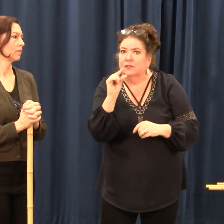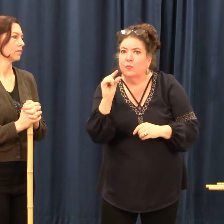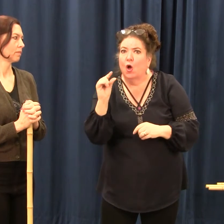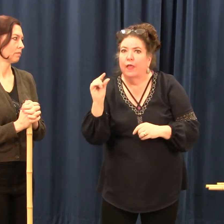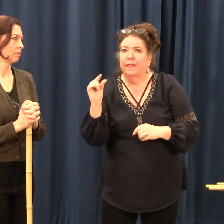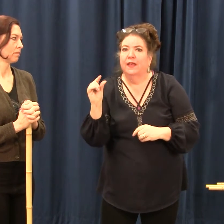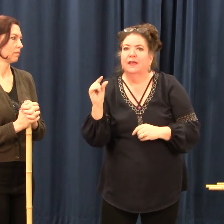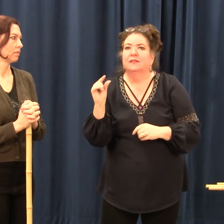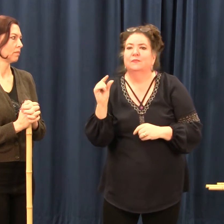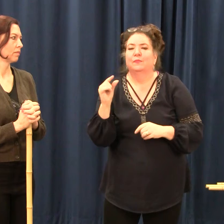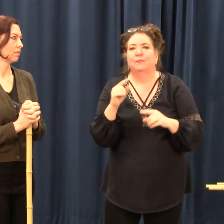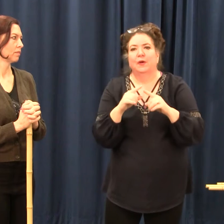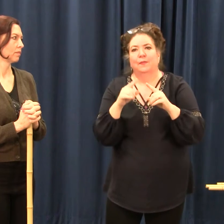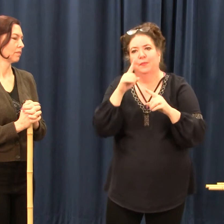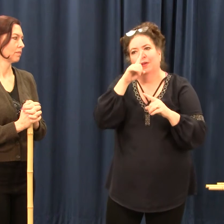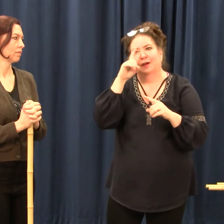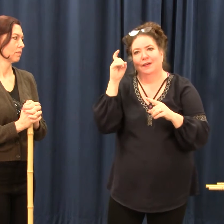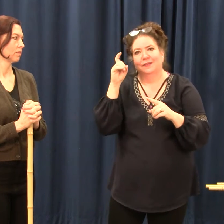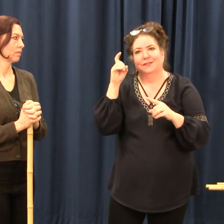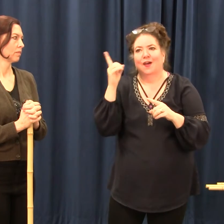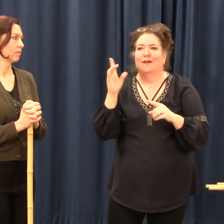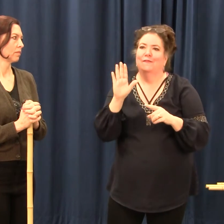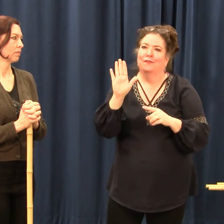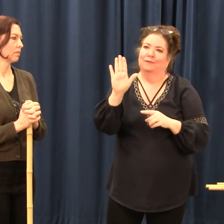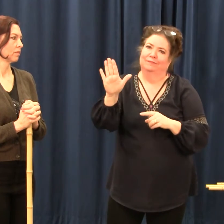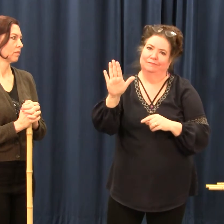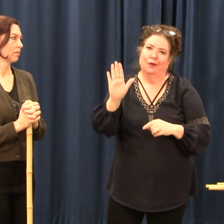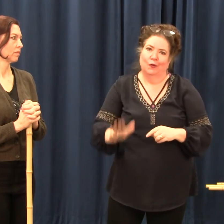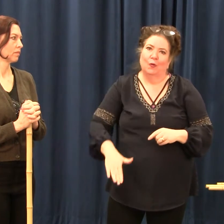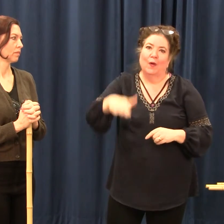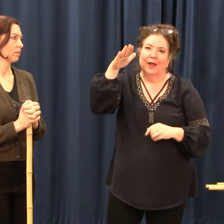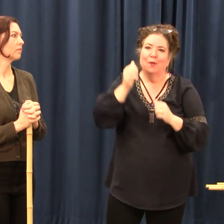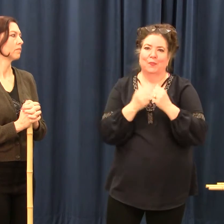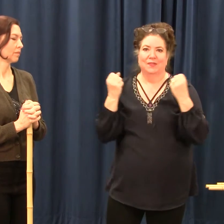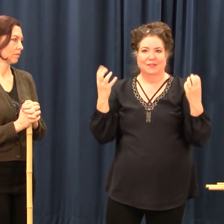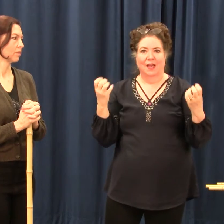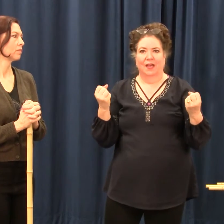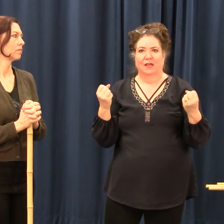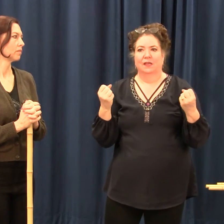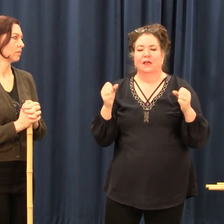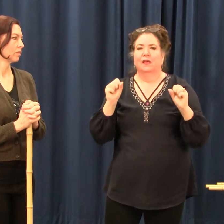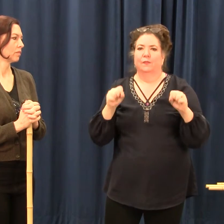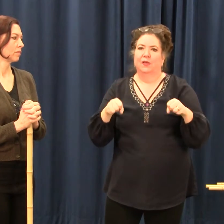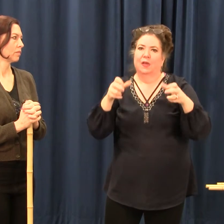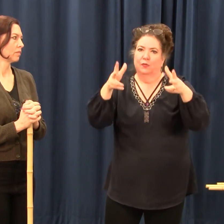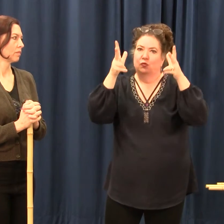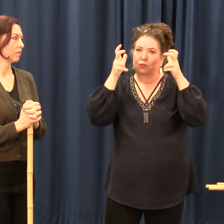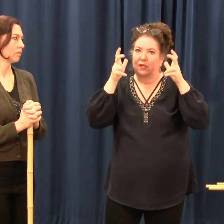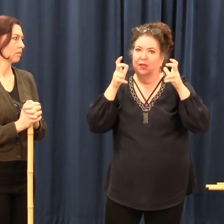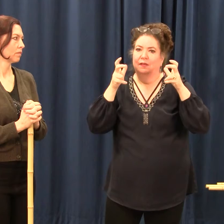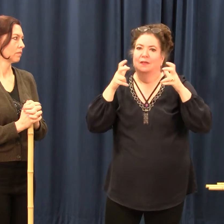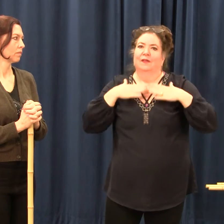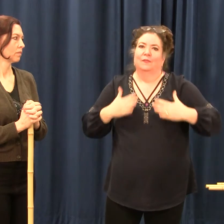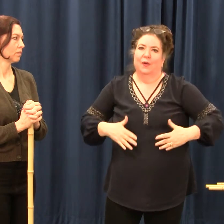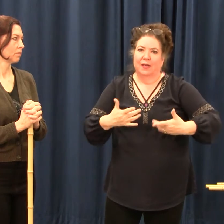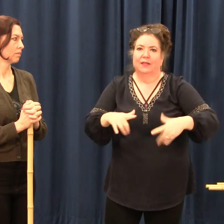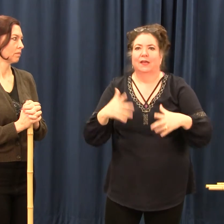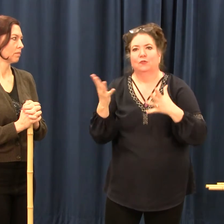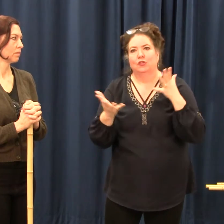small things.. but because of her growing up with sign, and being able to read body language,